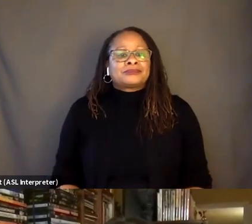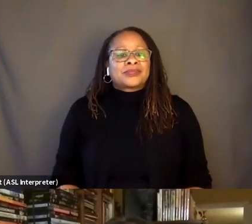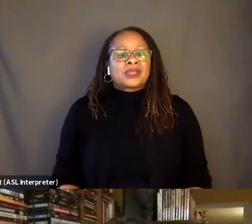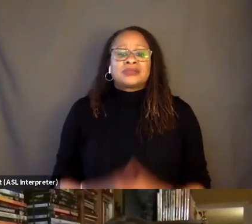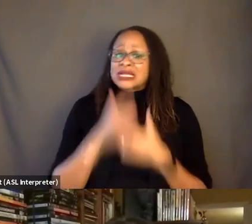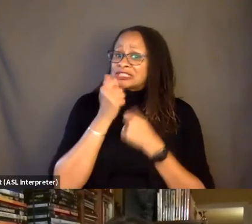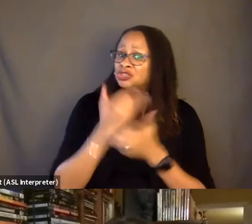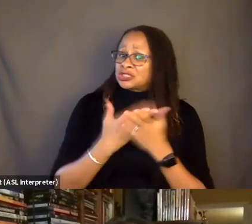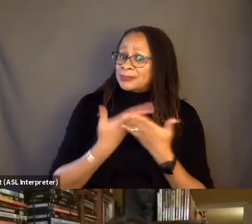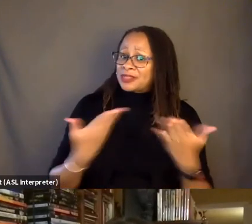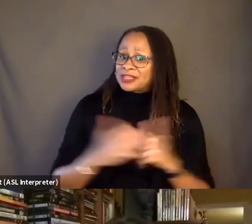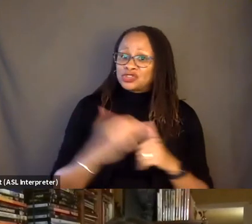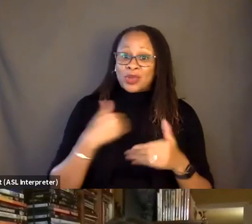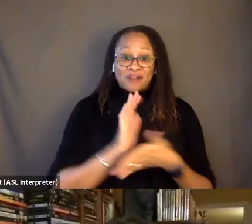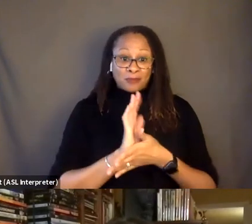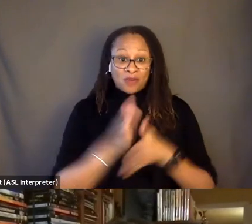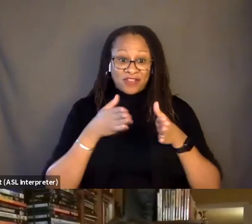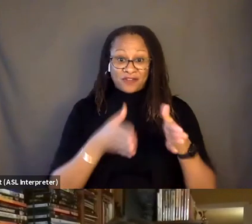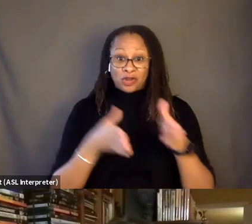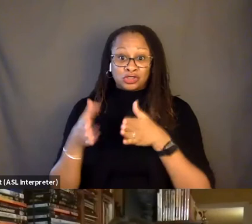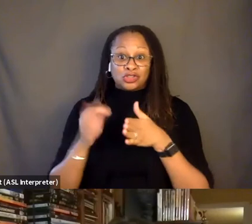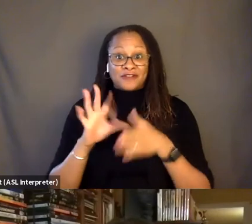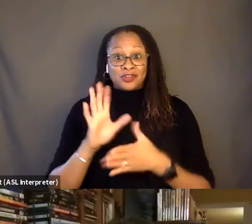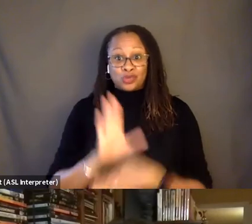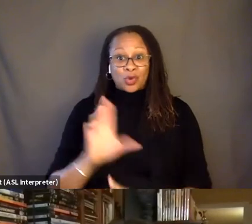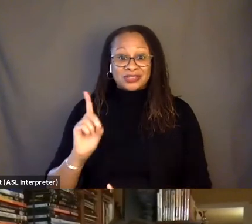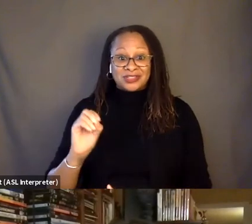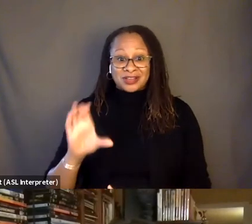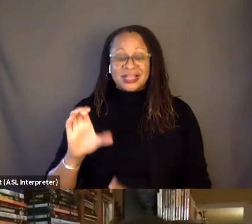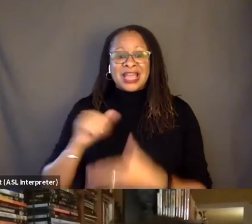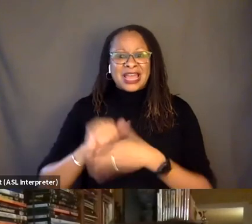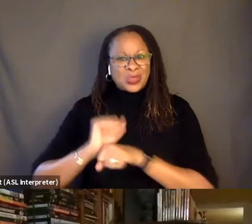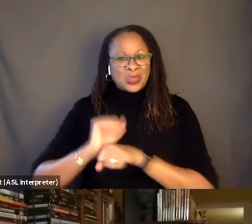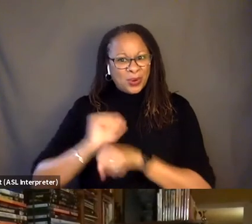You have movie versions of your documentaries in the works. Is that true?